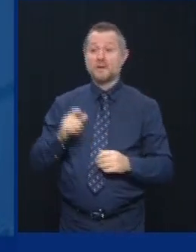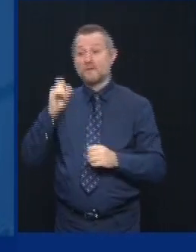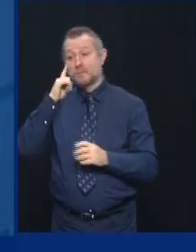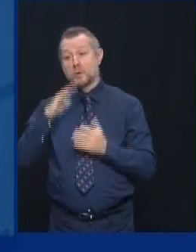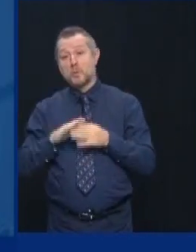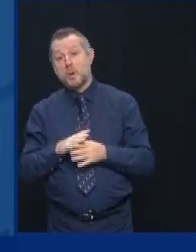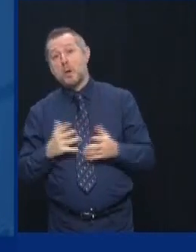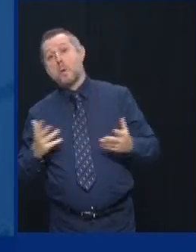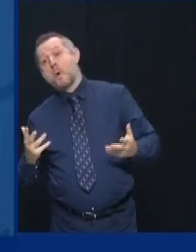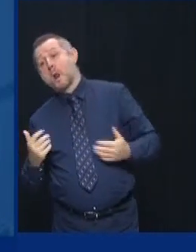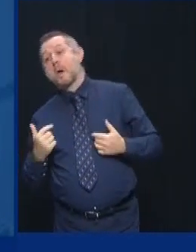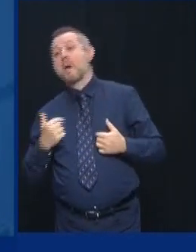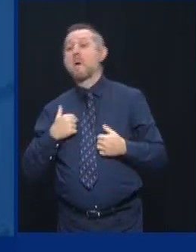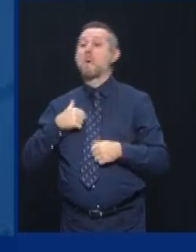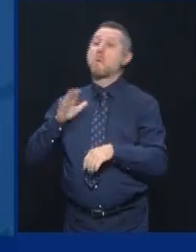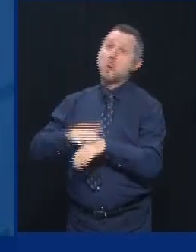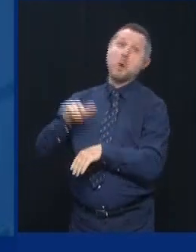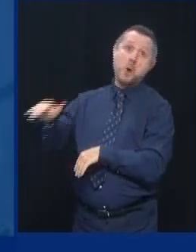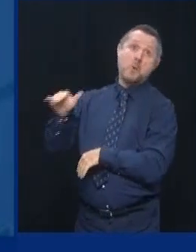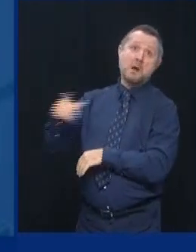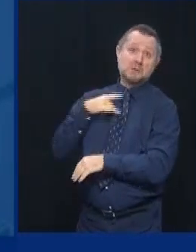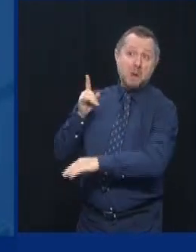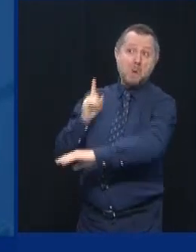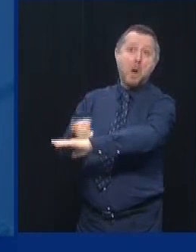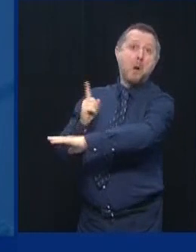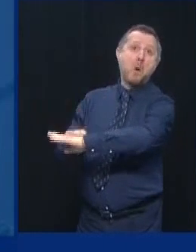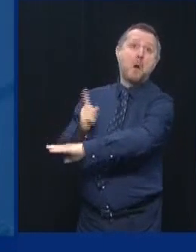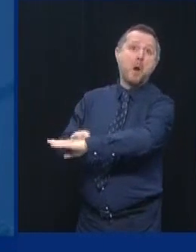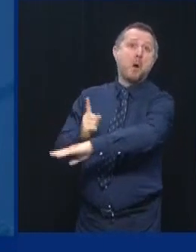THIS CONVERSATION WITH THE LOCAL